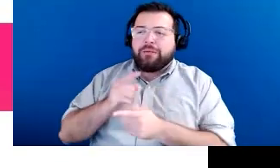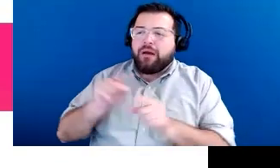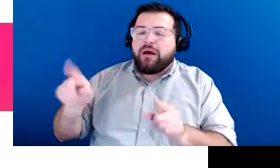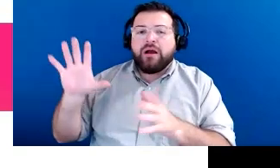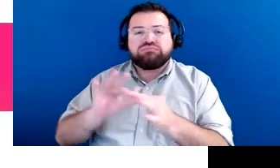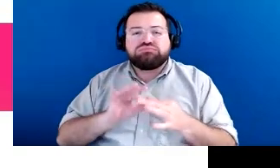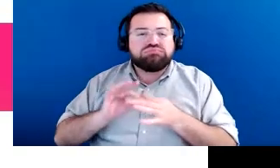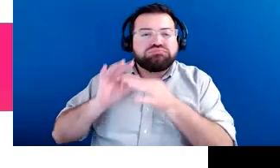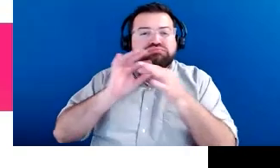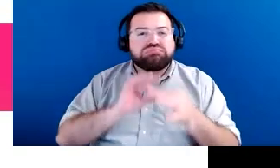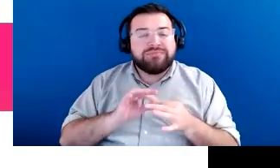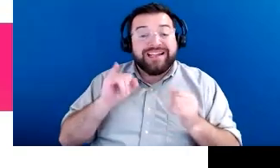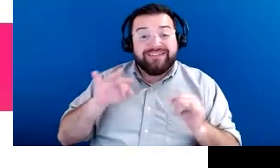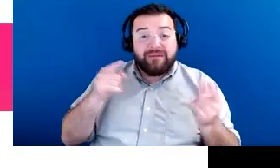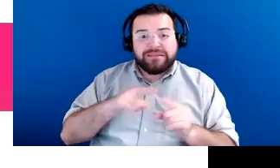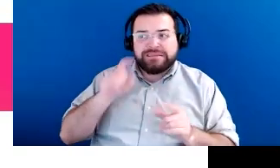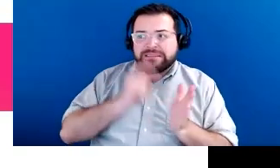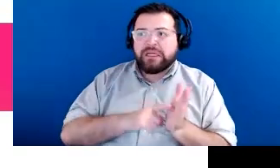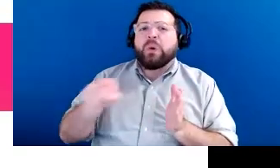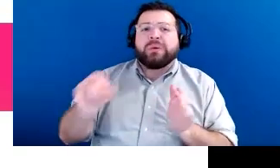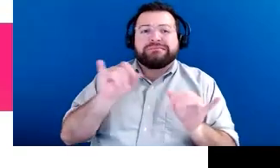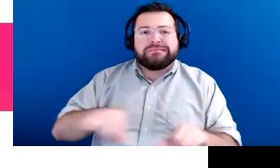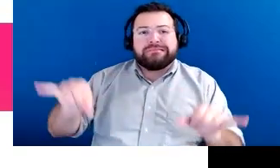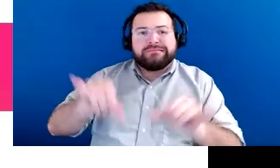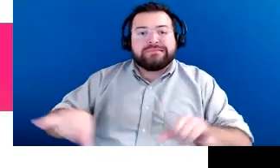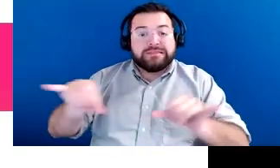pattern, you know, maybe you could post these resources